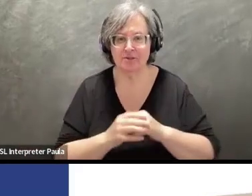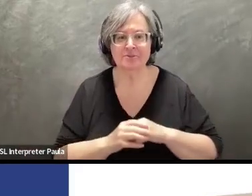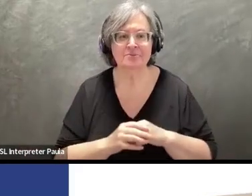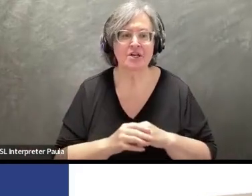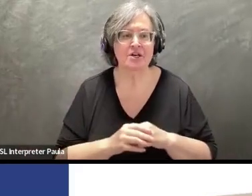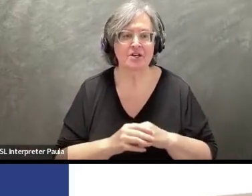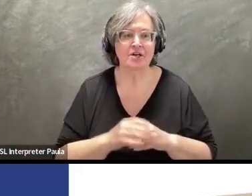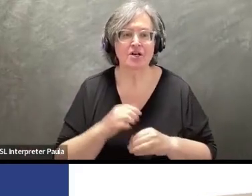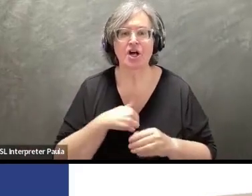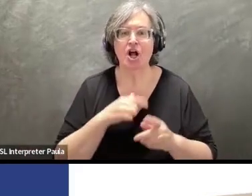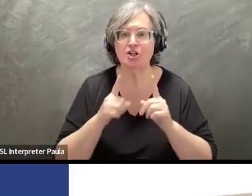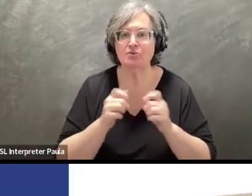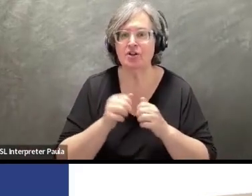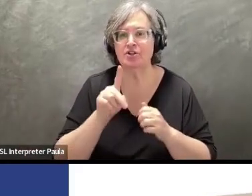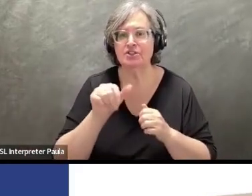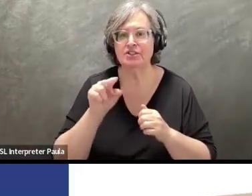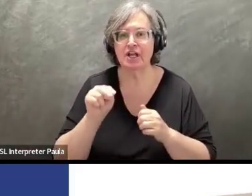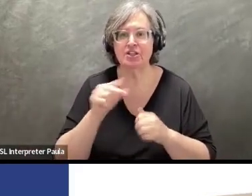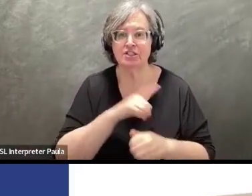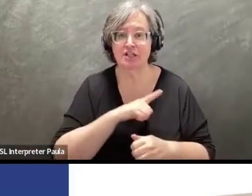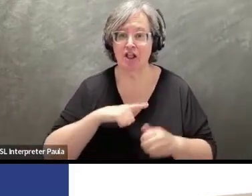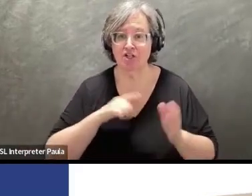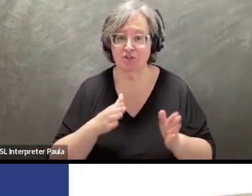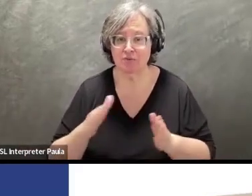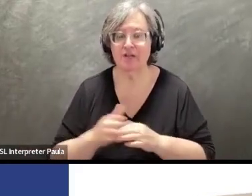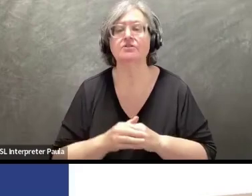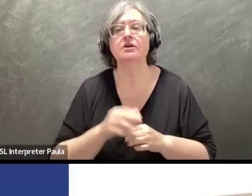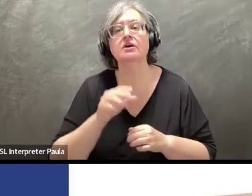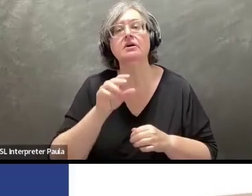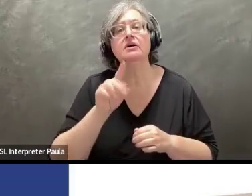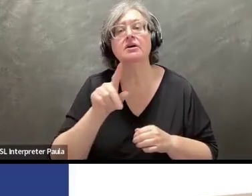spoke with Kansas legislators, Kansas vocational rehabilitation